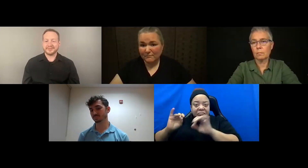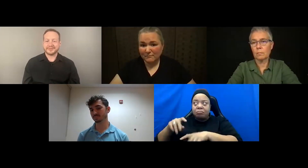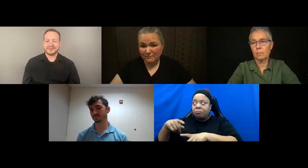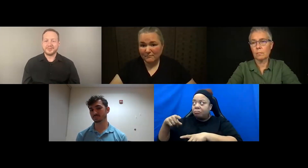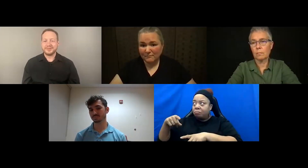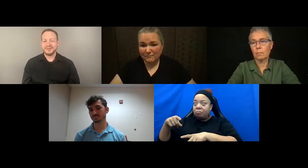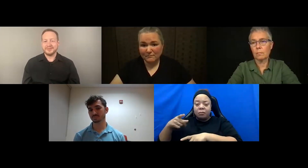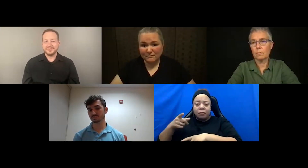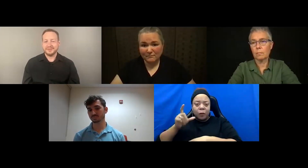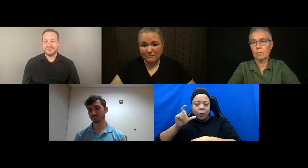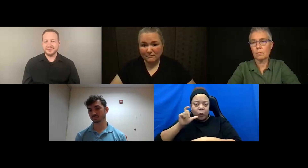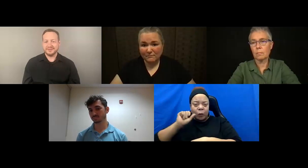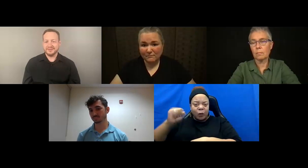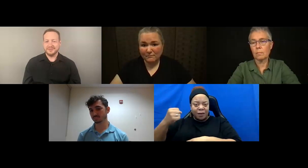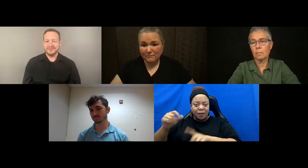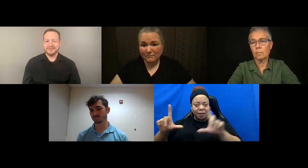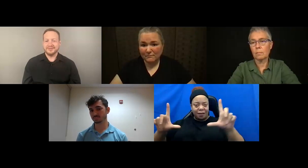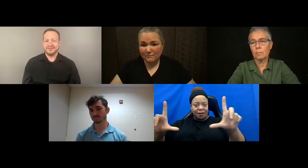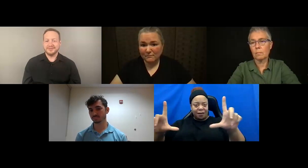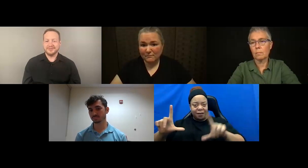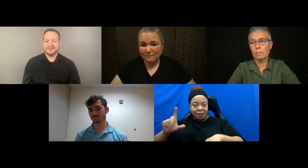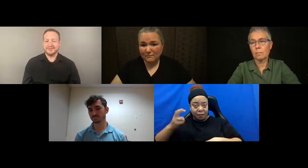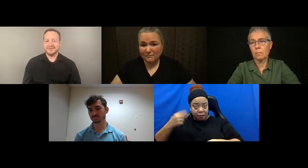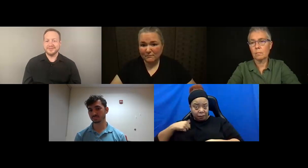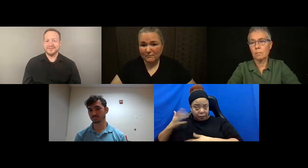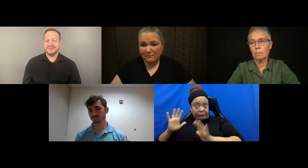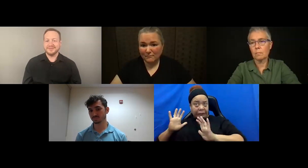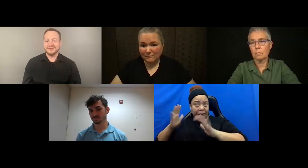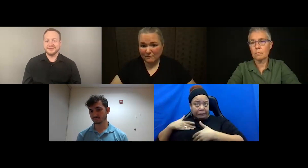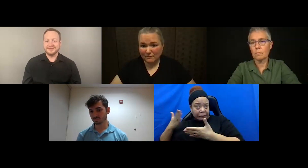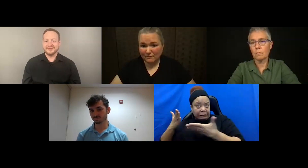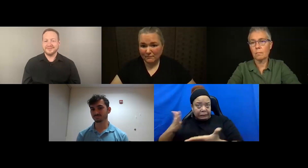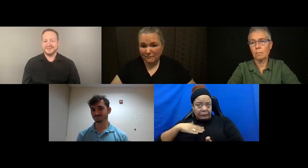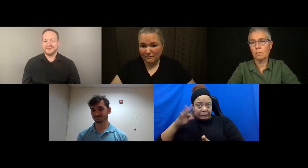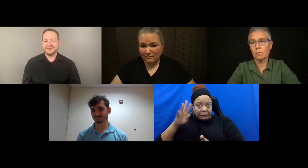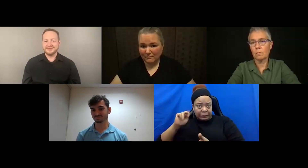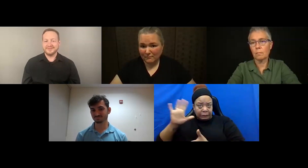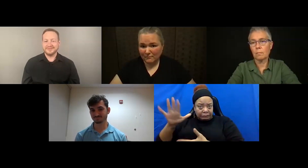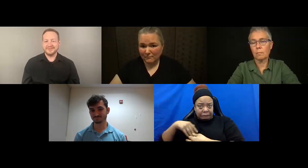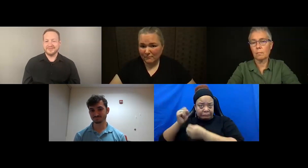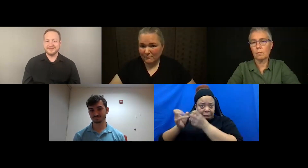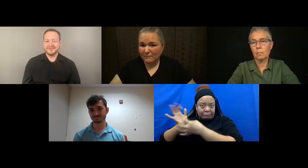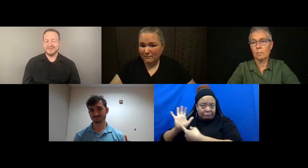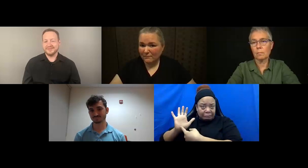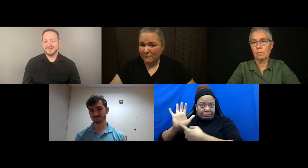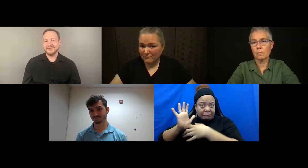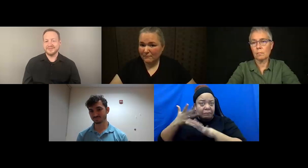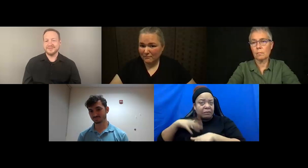information. Whose screen are we looking at? Am I